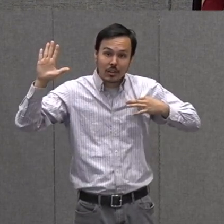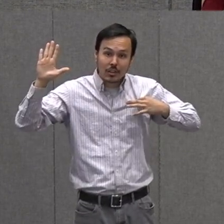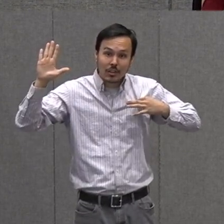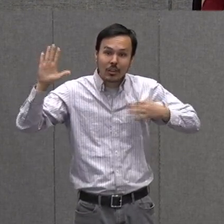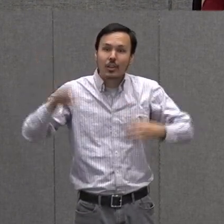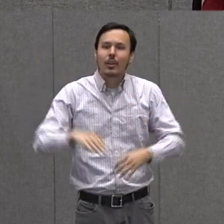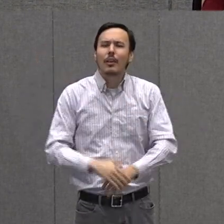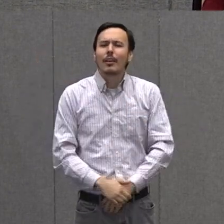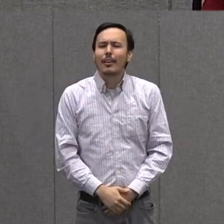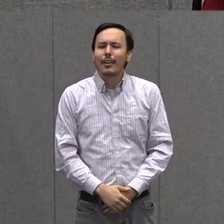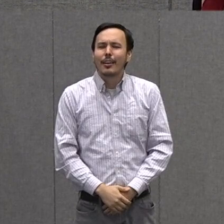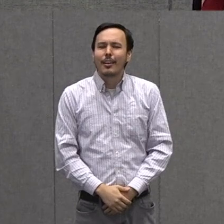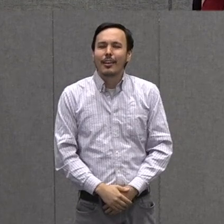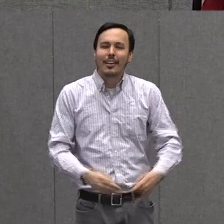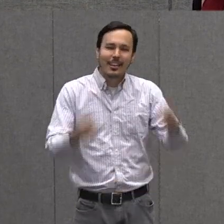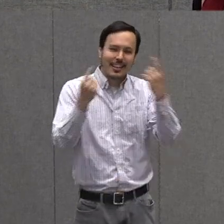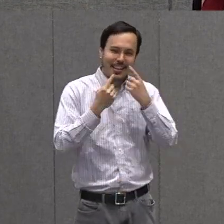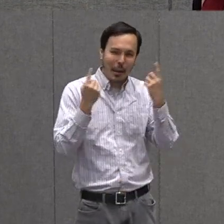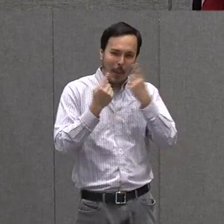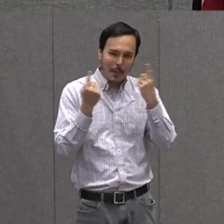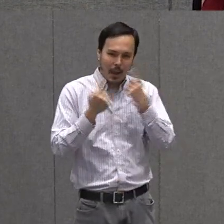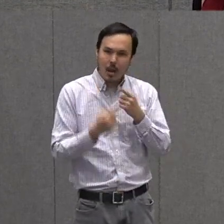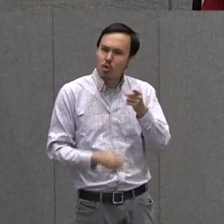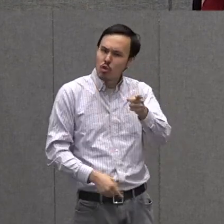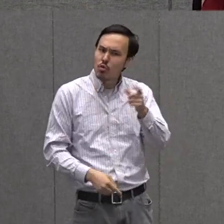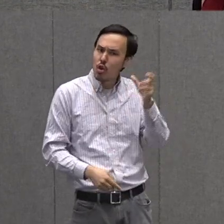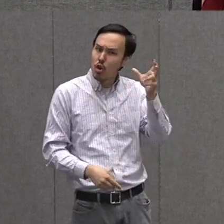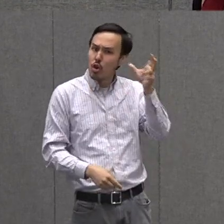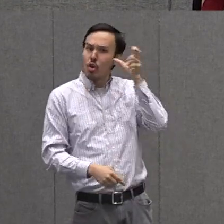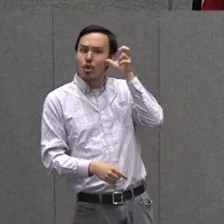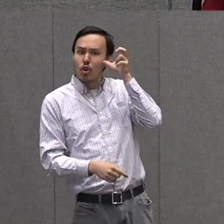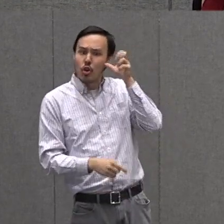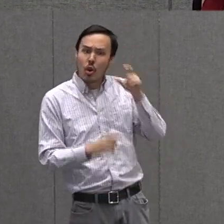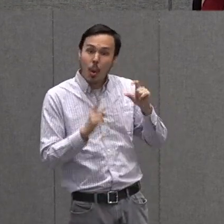Think about it for a second. Have you ever heard of the word volunteer?